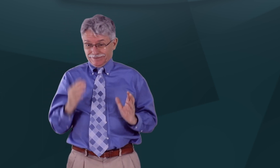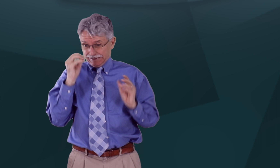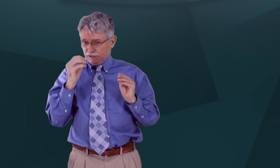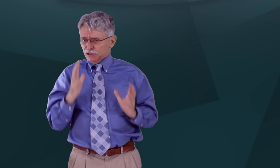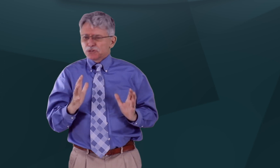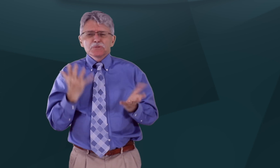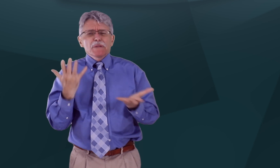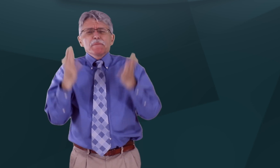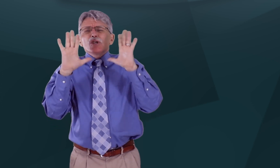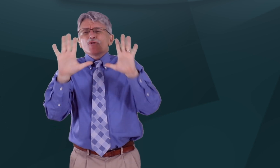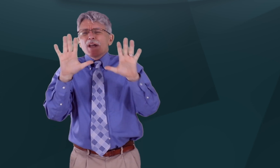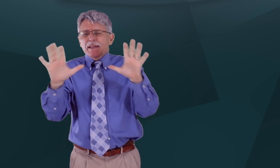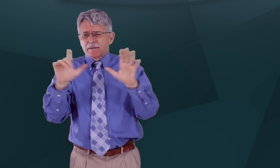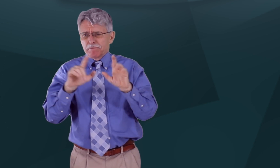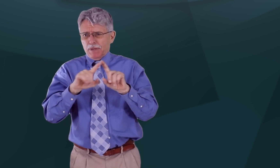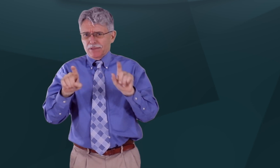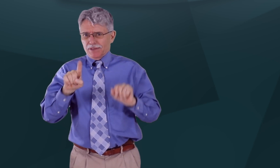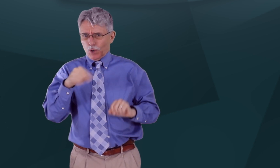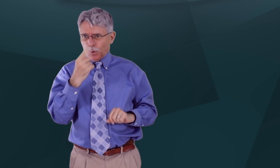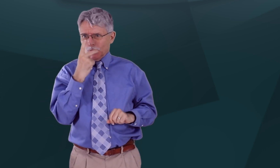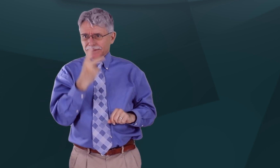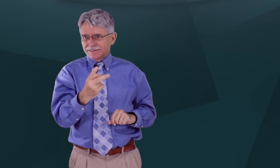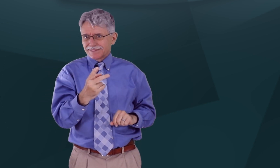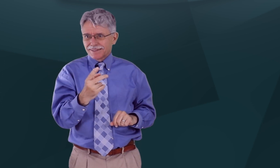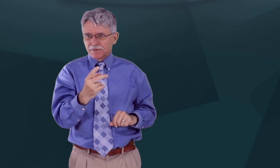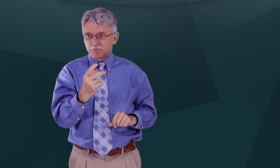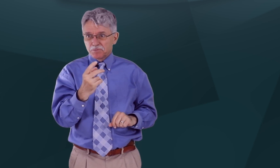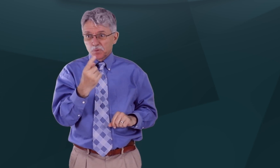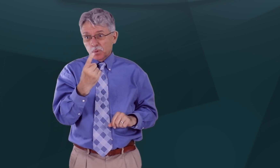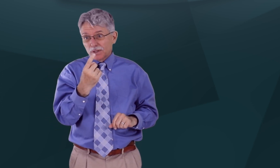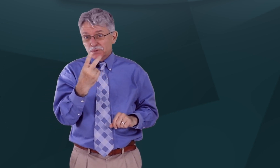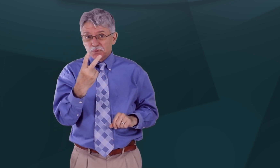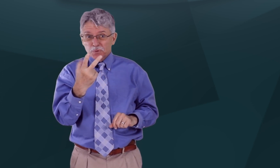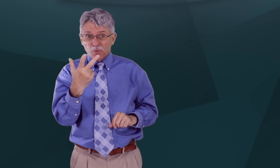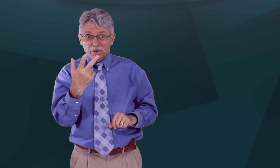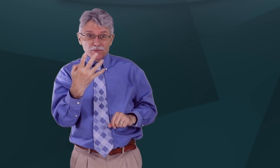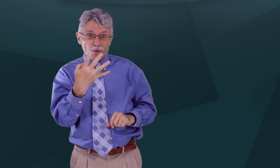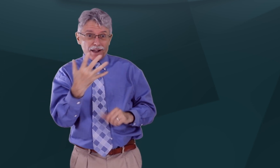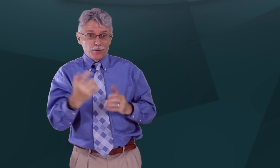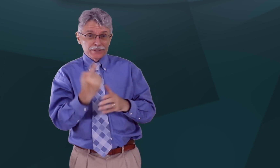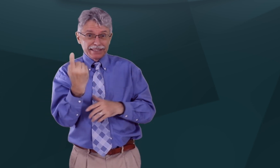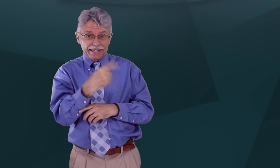The teachers may be great, but they only see the child for one or two, three, four hours a day.